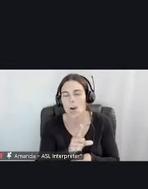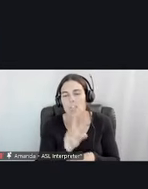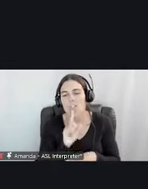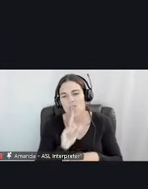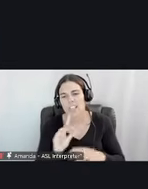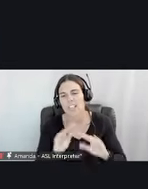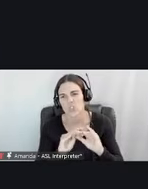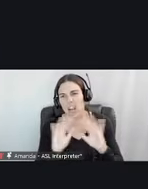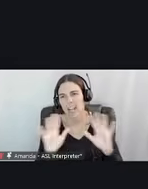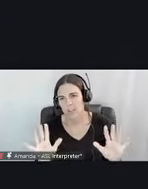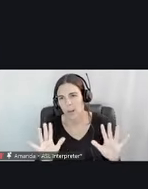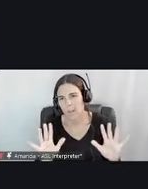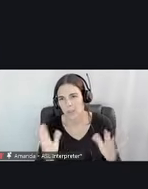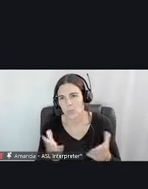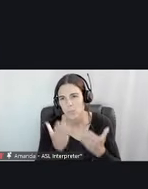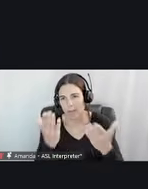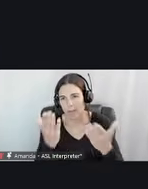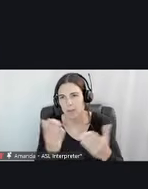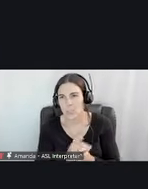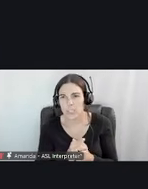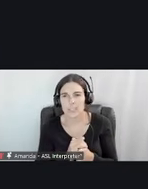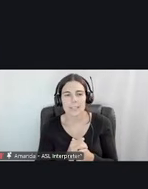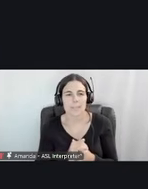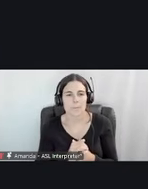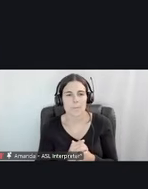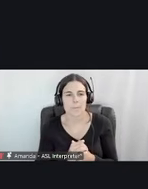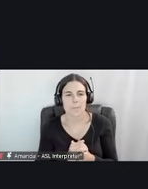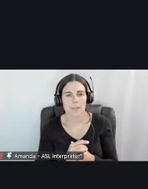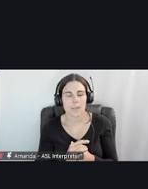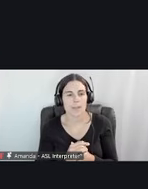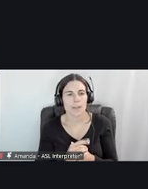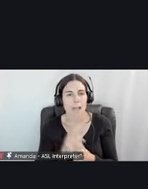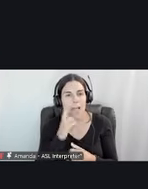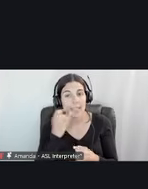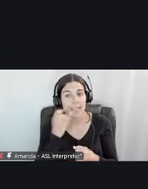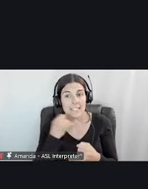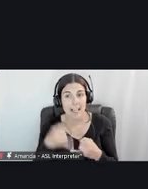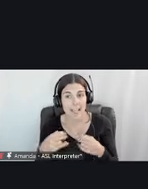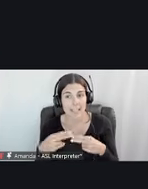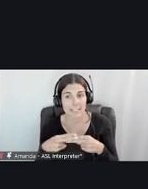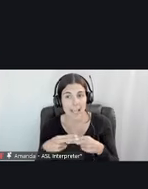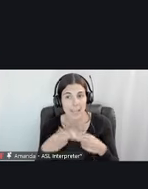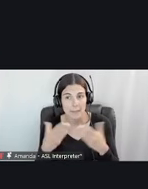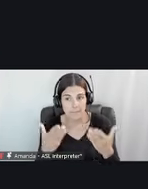uh local recommendations. And then I think we're on the home stretch. Last slide. Um so thank you